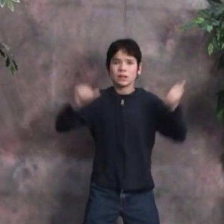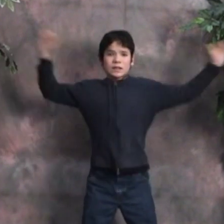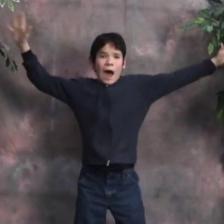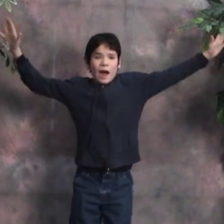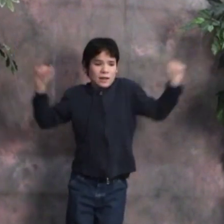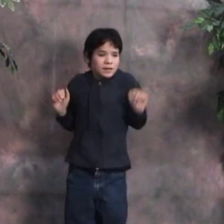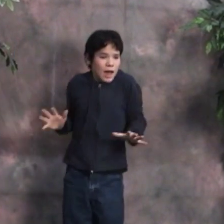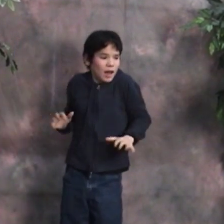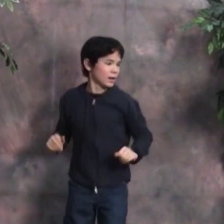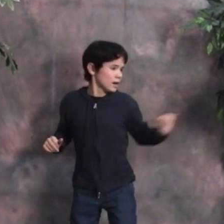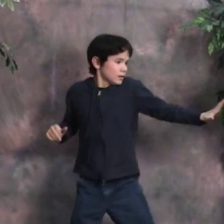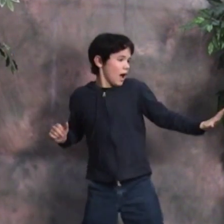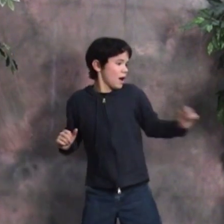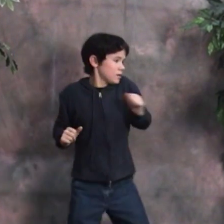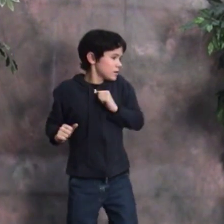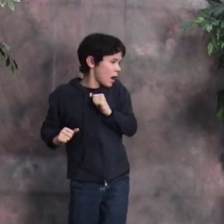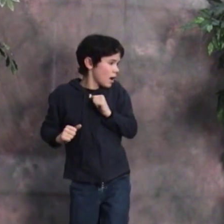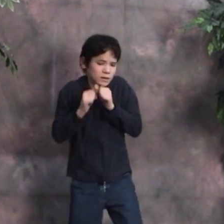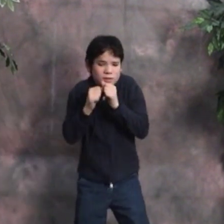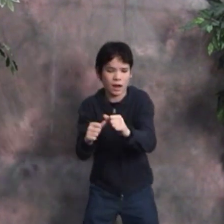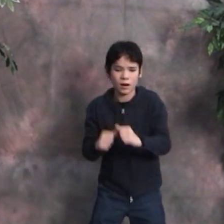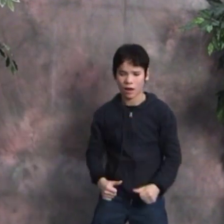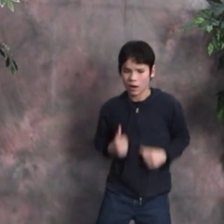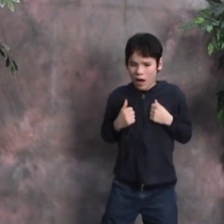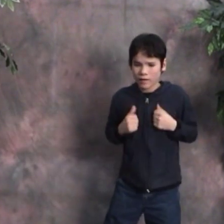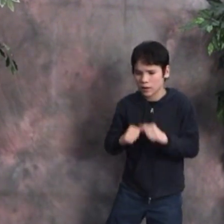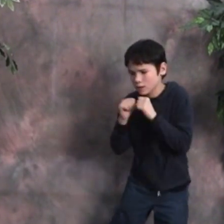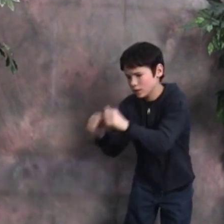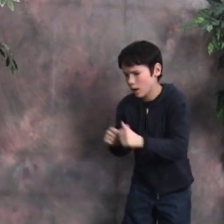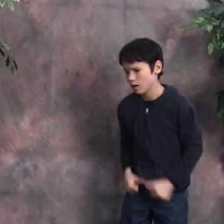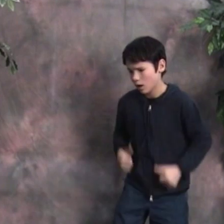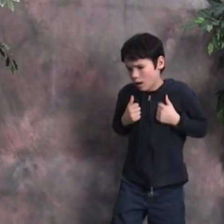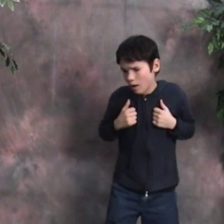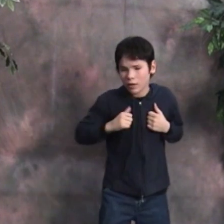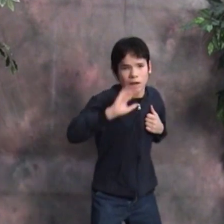Ahh haa haa haa stayin' alive, stayin' alive